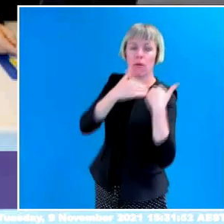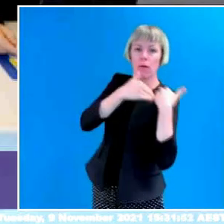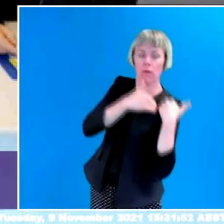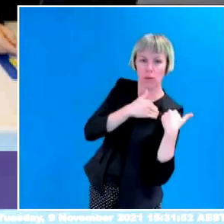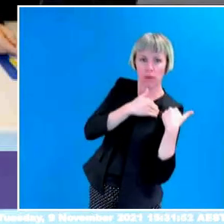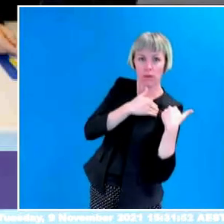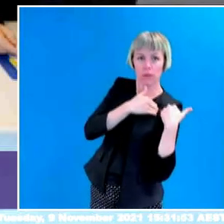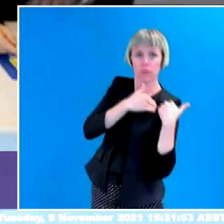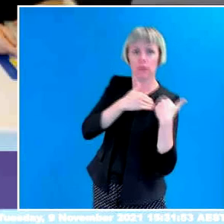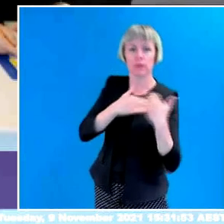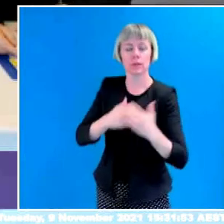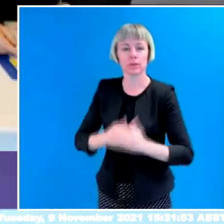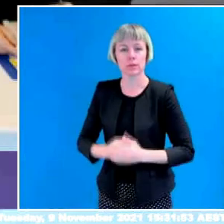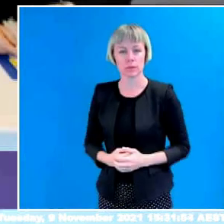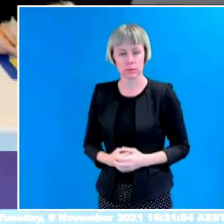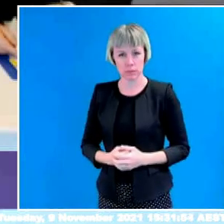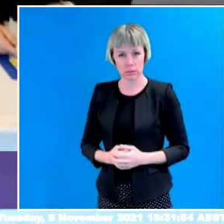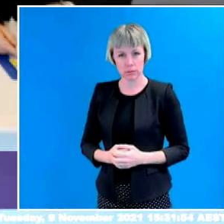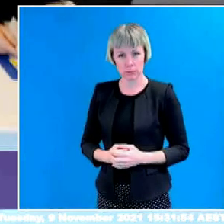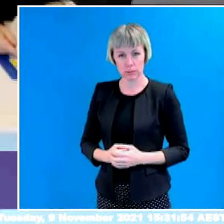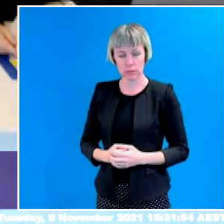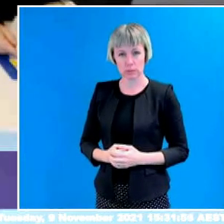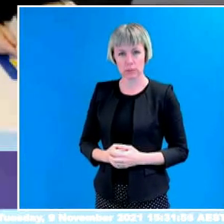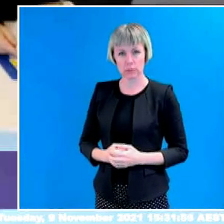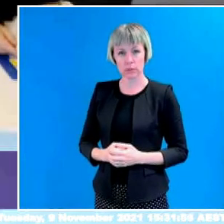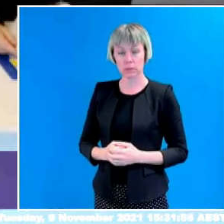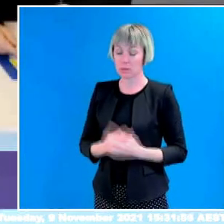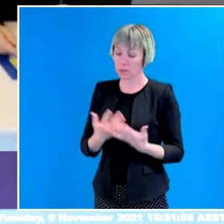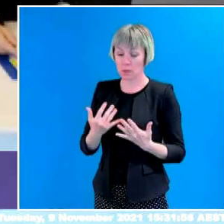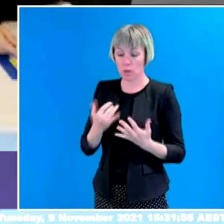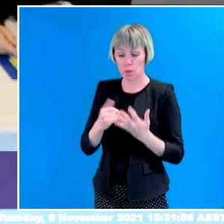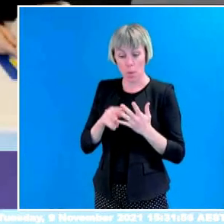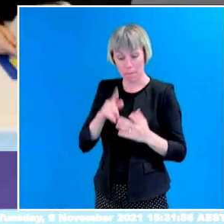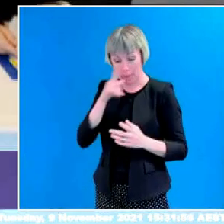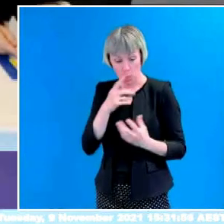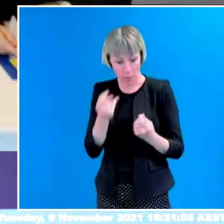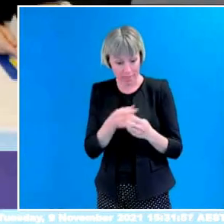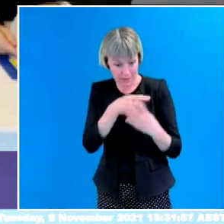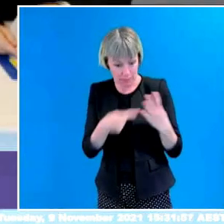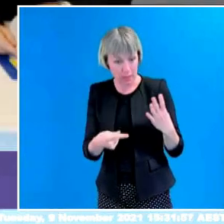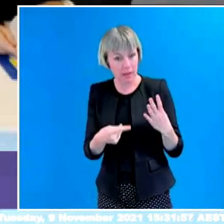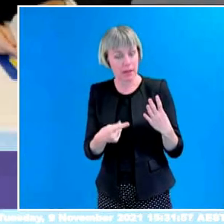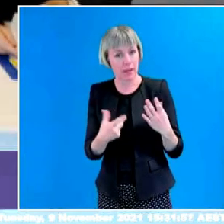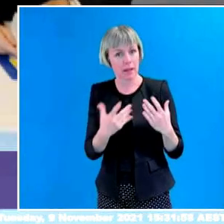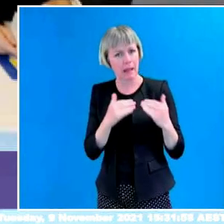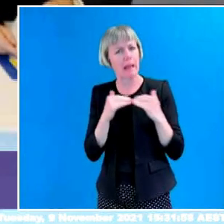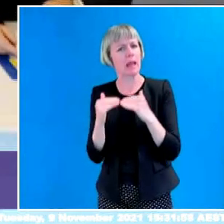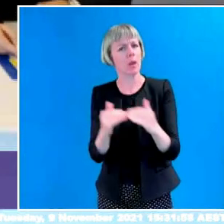the enjoyment or exercise on an equal basis of all other human rights and fundamental freedoms.